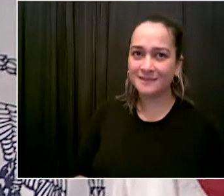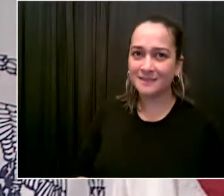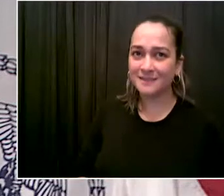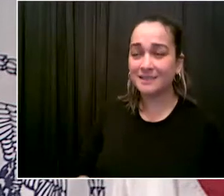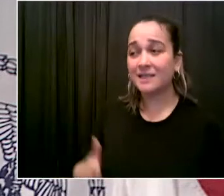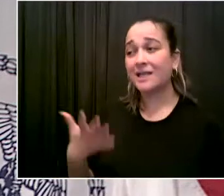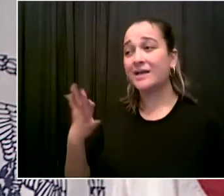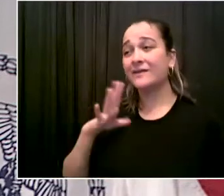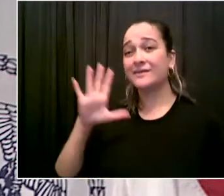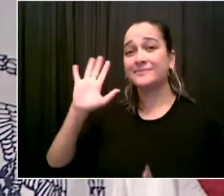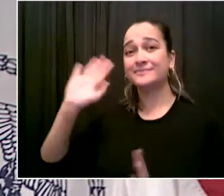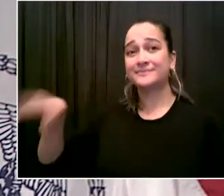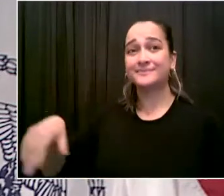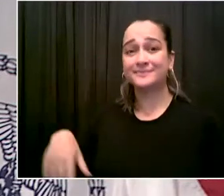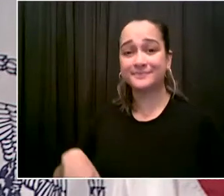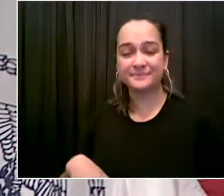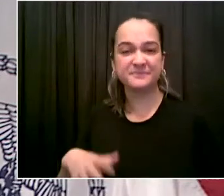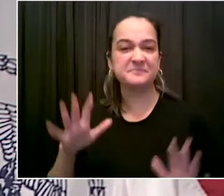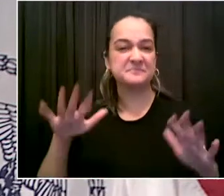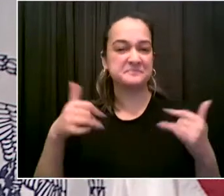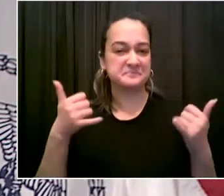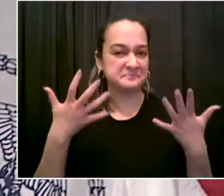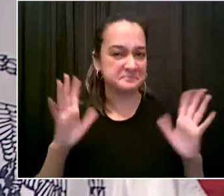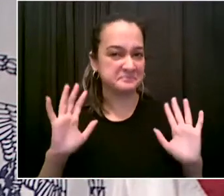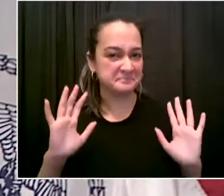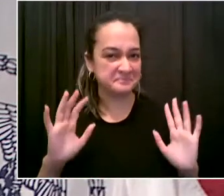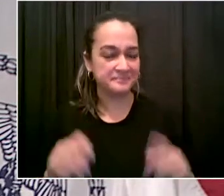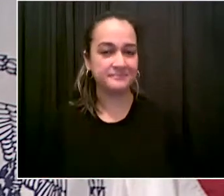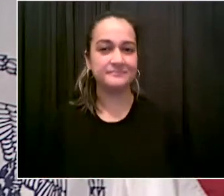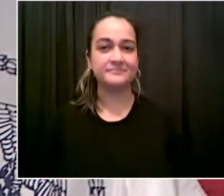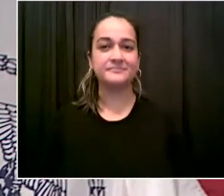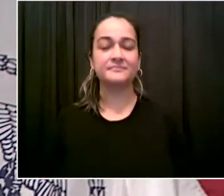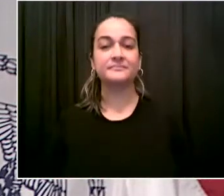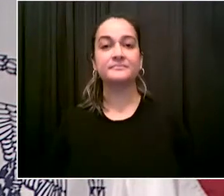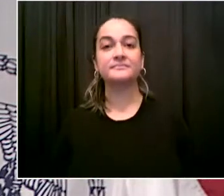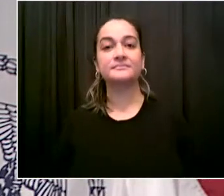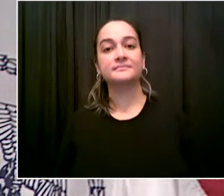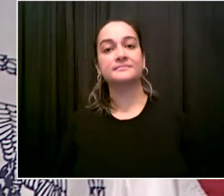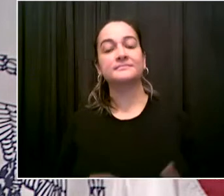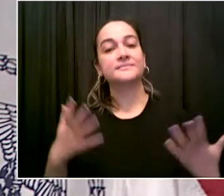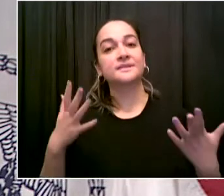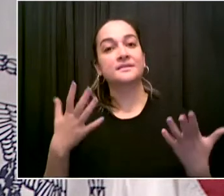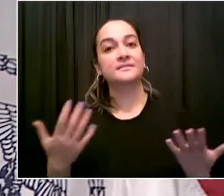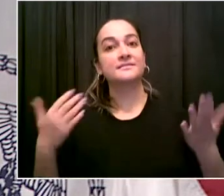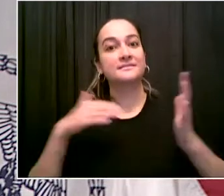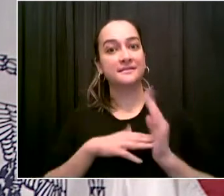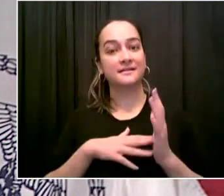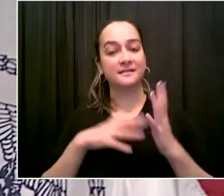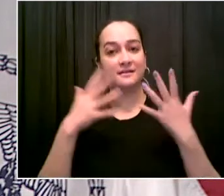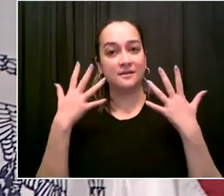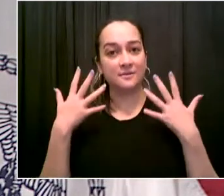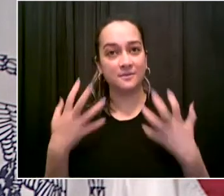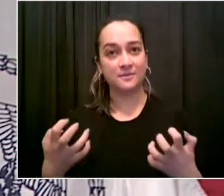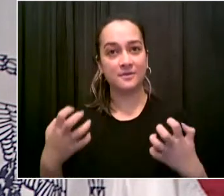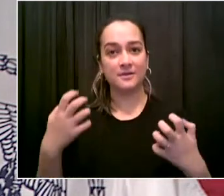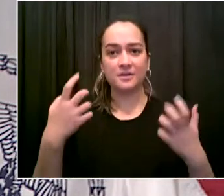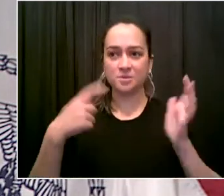OR NOT? OKAY WERE GOING TO STOP WITH THAT WE WILL GIVE YOAV ONE MORE CHAE.NC WE WILL